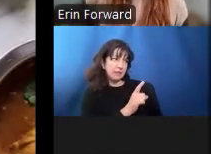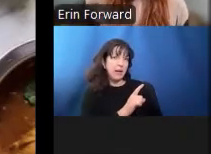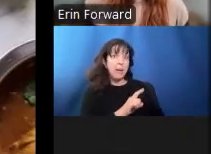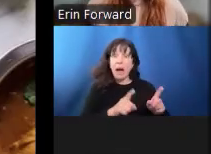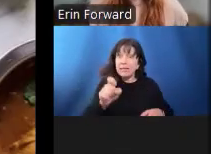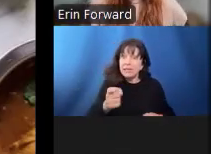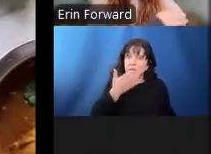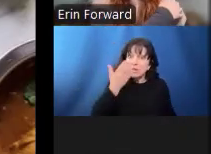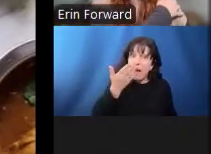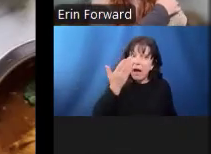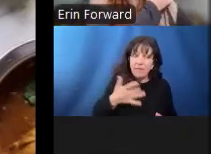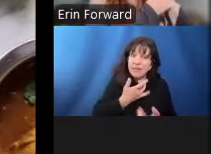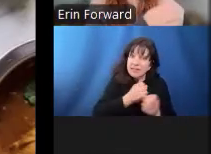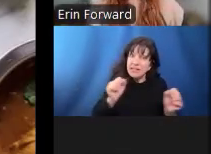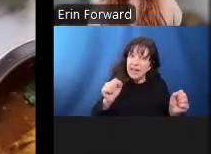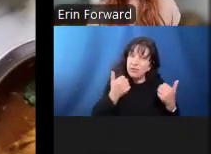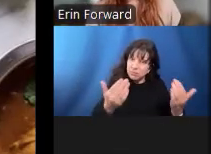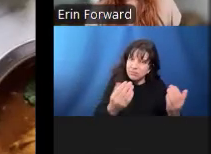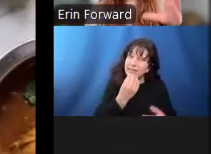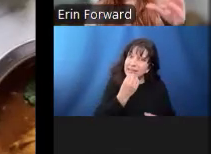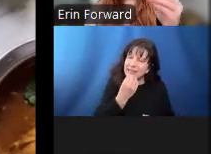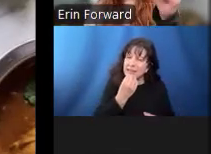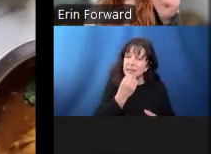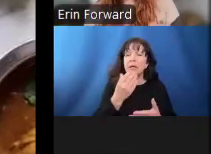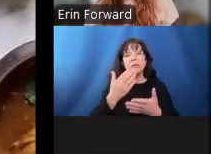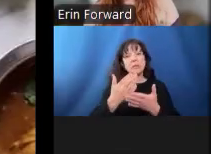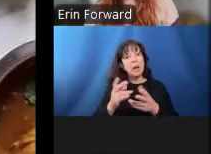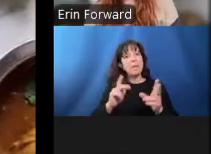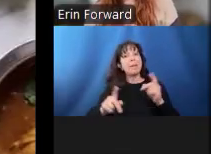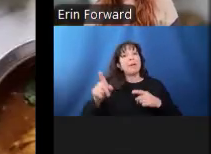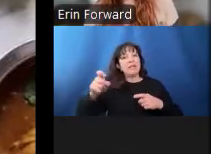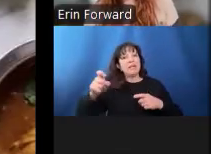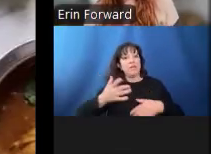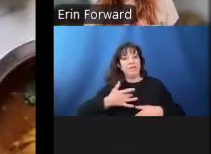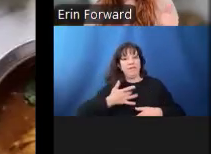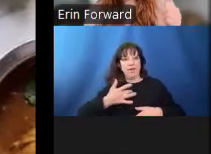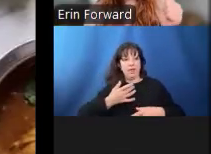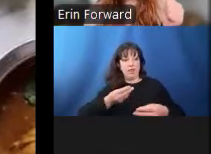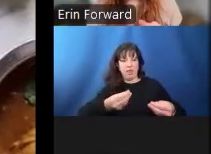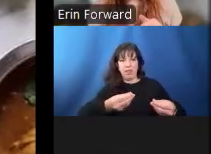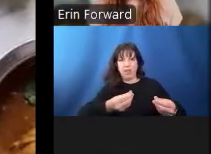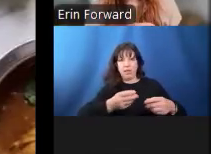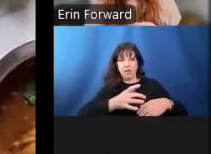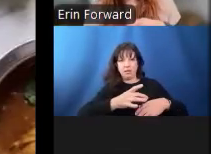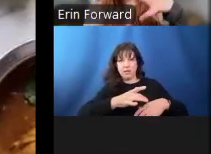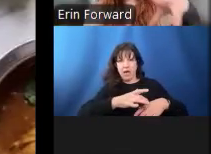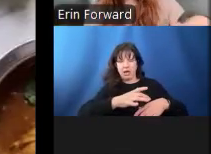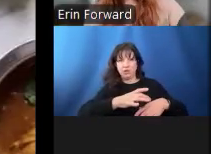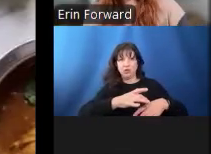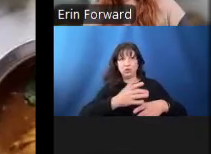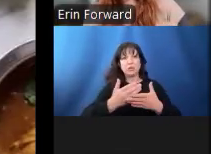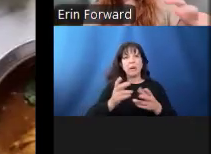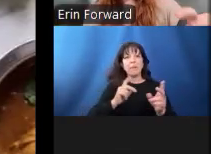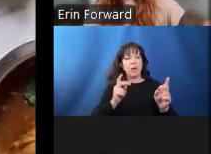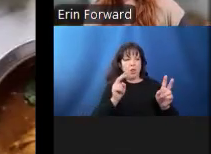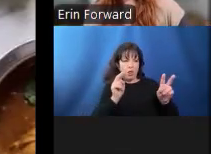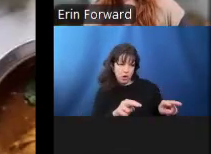to feel safe, to eat it. Some people need to feel the texture, or need to touch it. Some people looking at it gives them enough